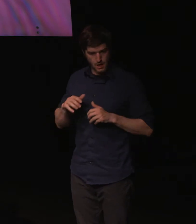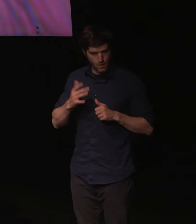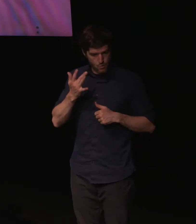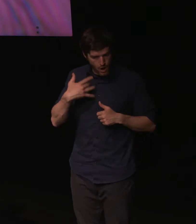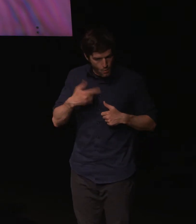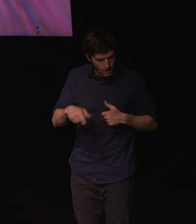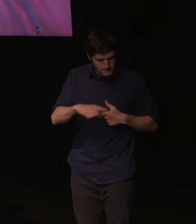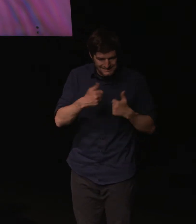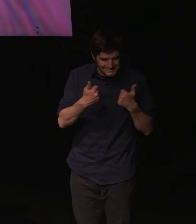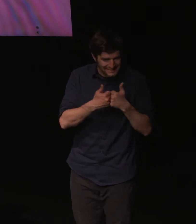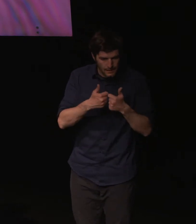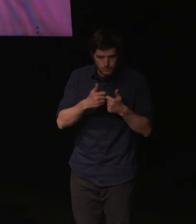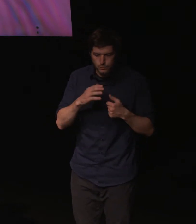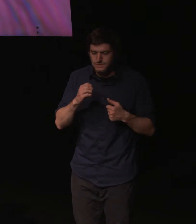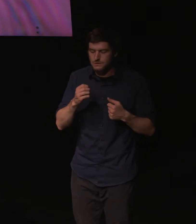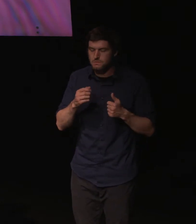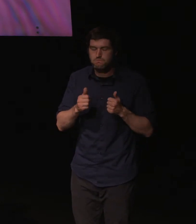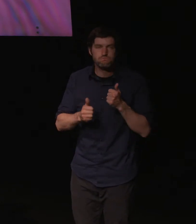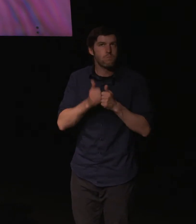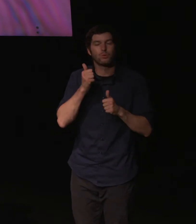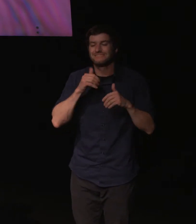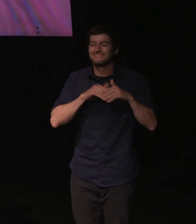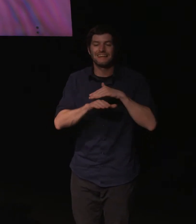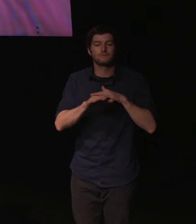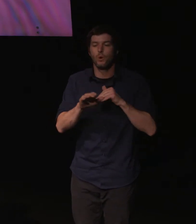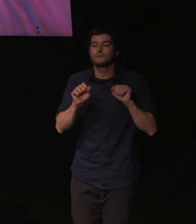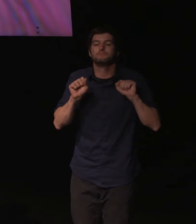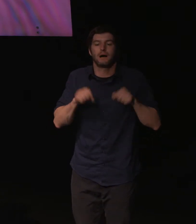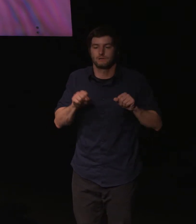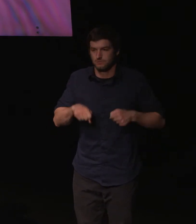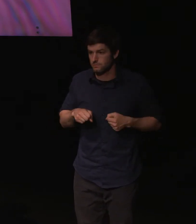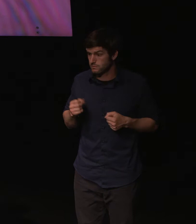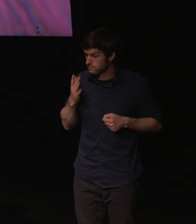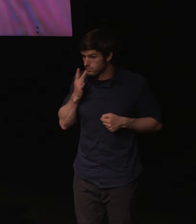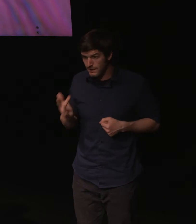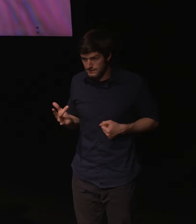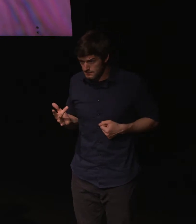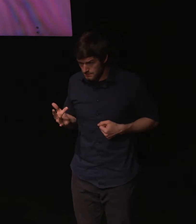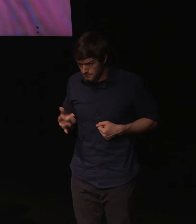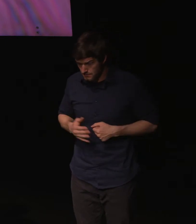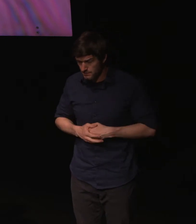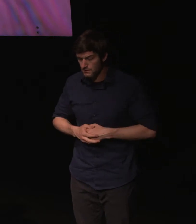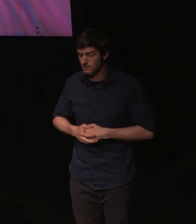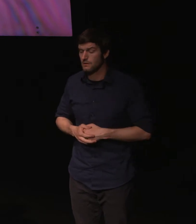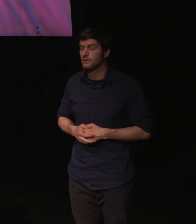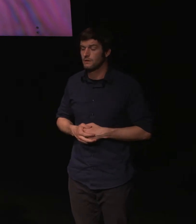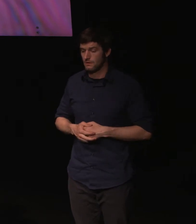as humanly possible, is because there are games that I wanna play